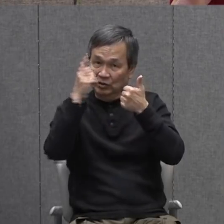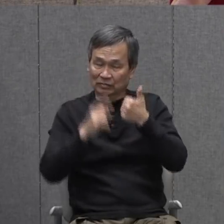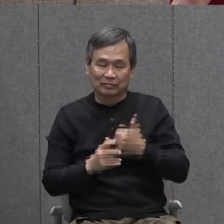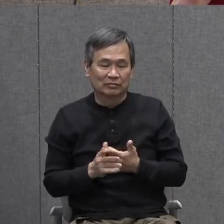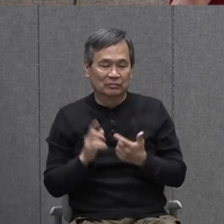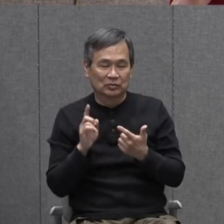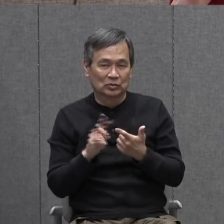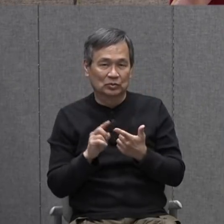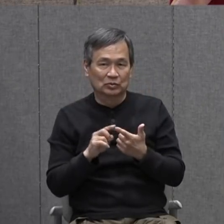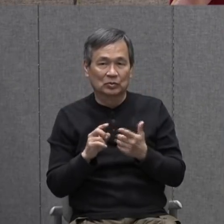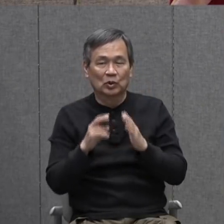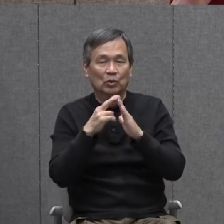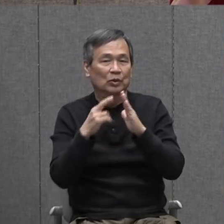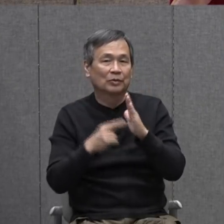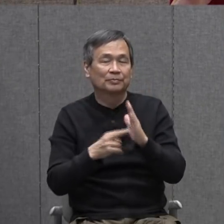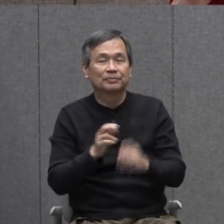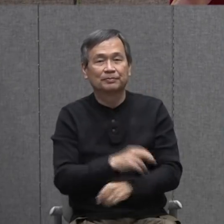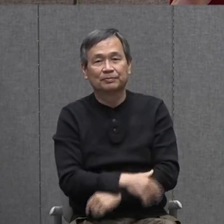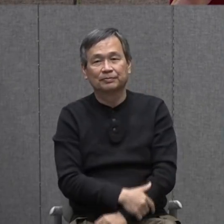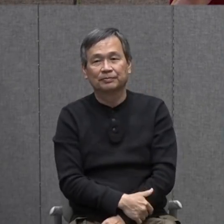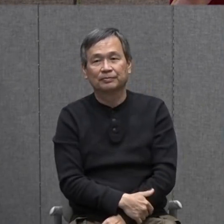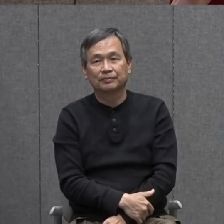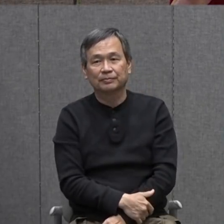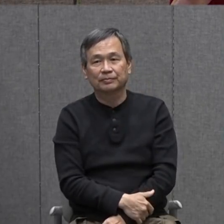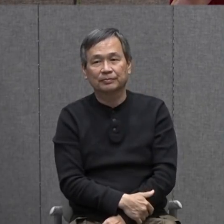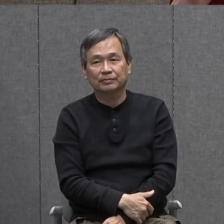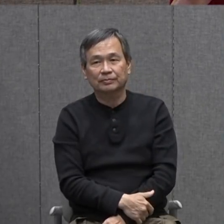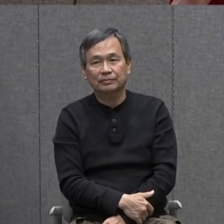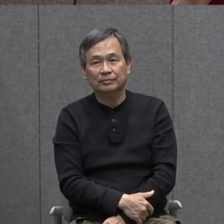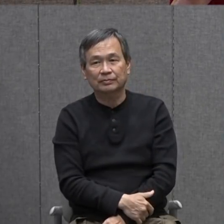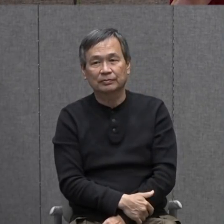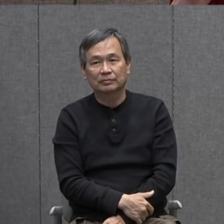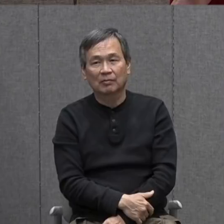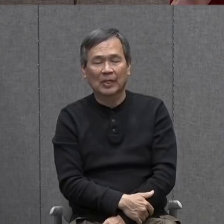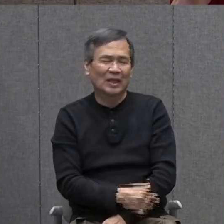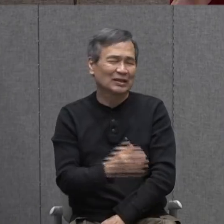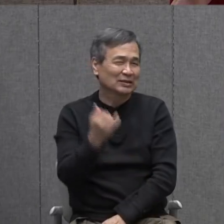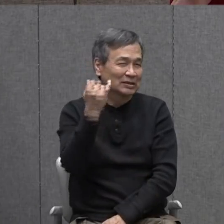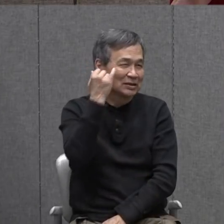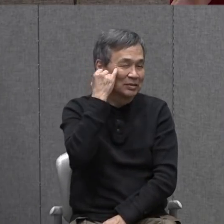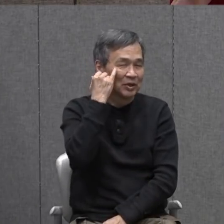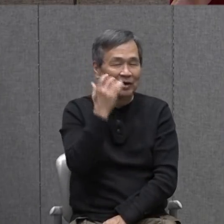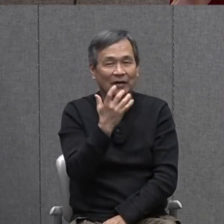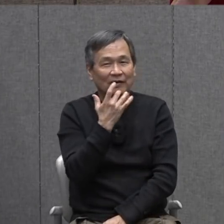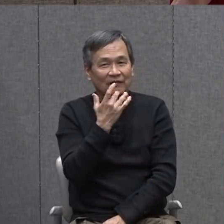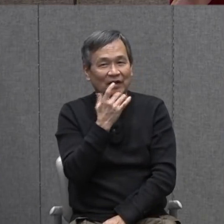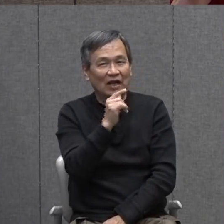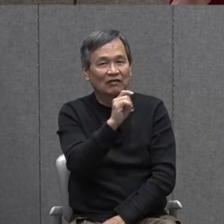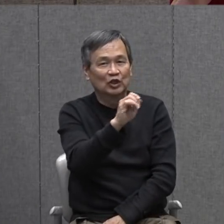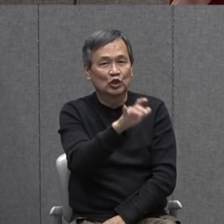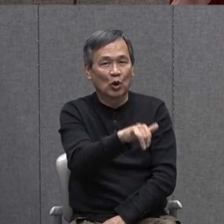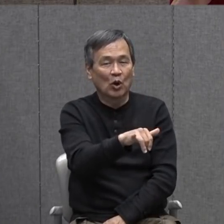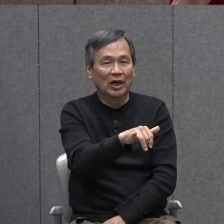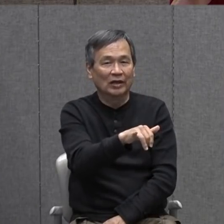Number two, say you have a favorite toy and your little brother's using it right now.